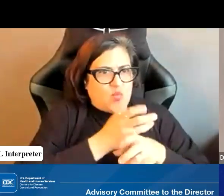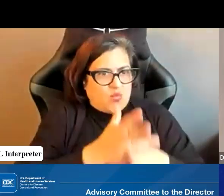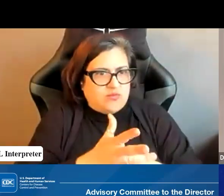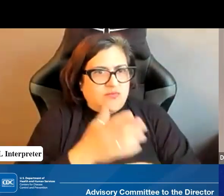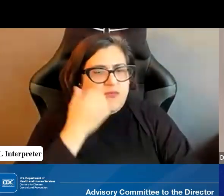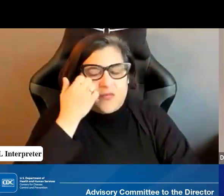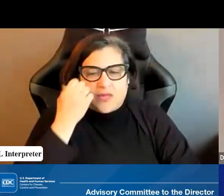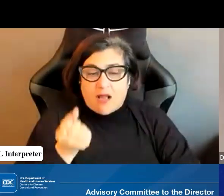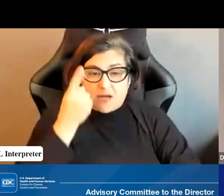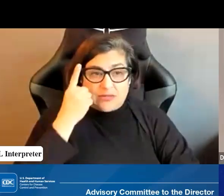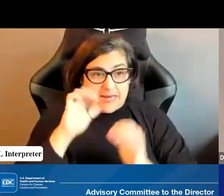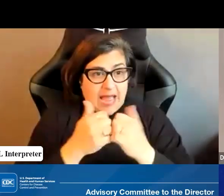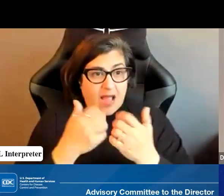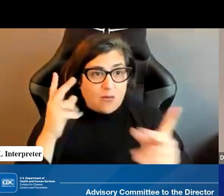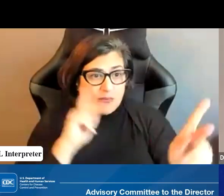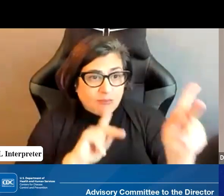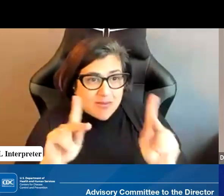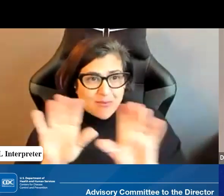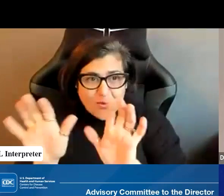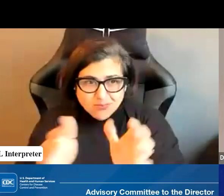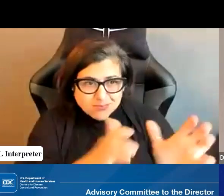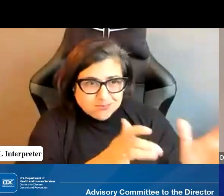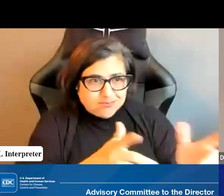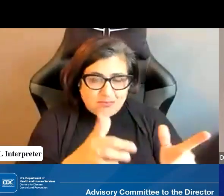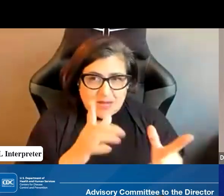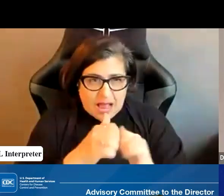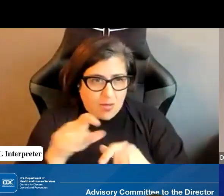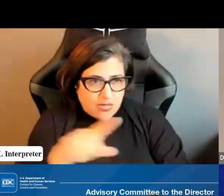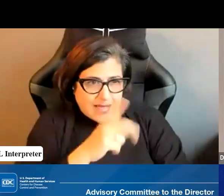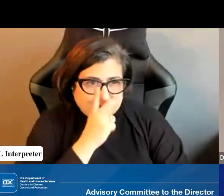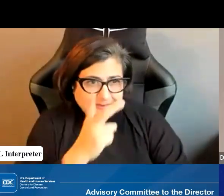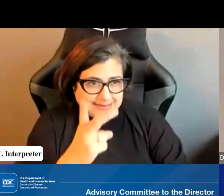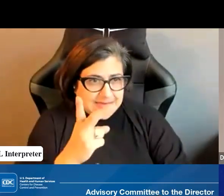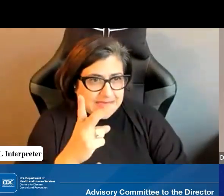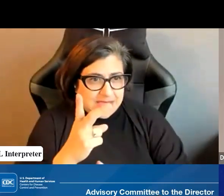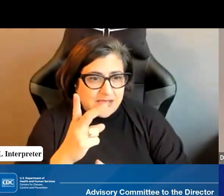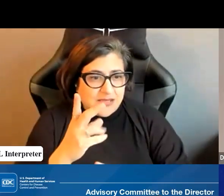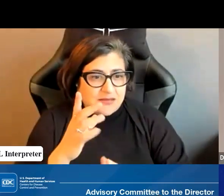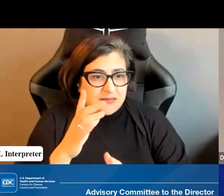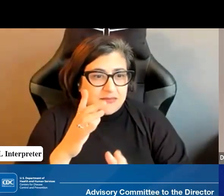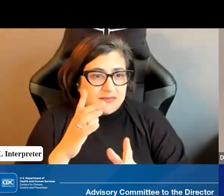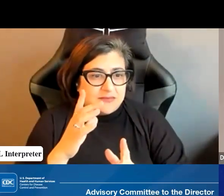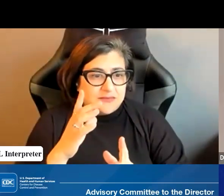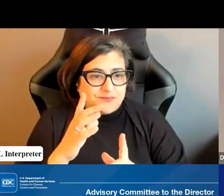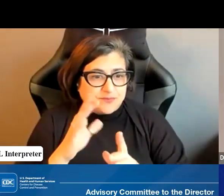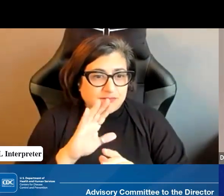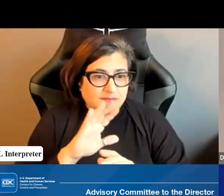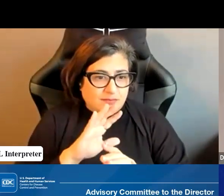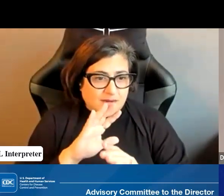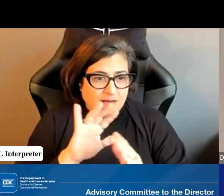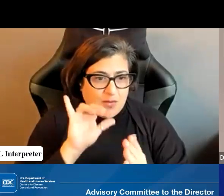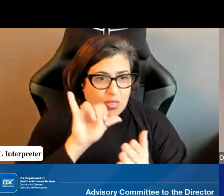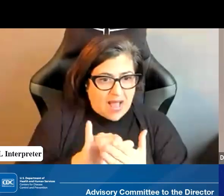to create solutions and deliver messages and use comms strategies effectively,